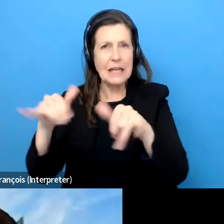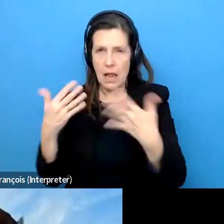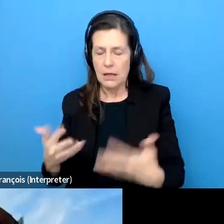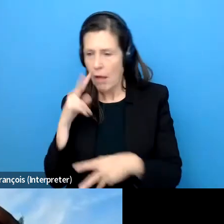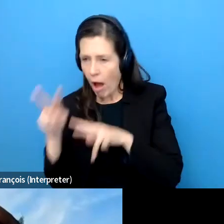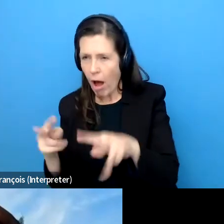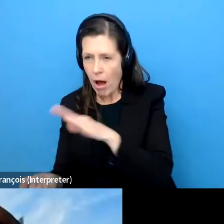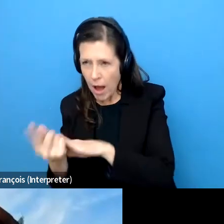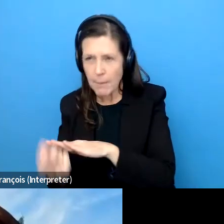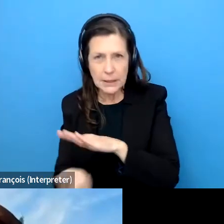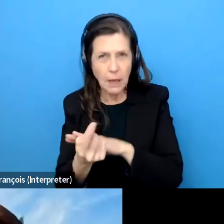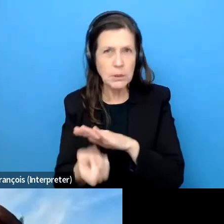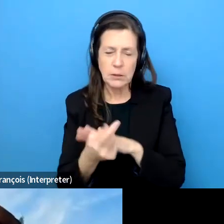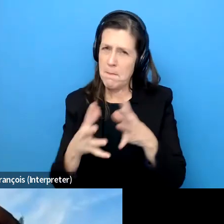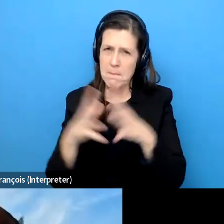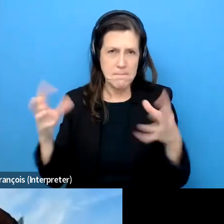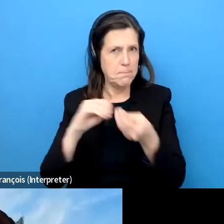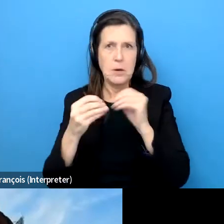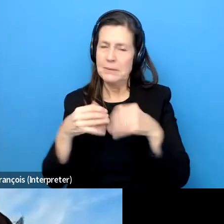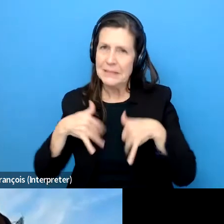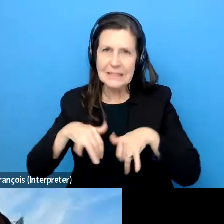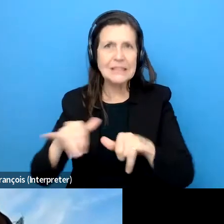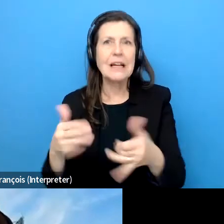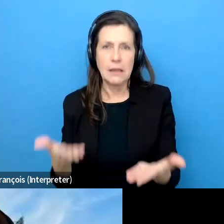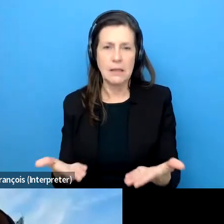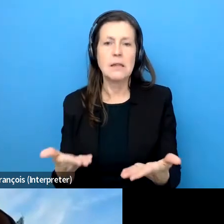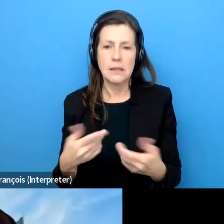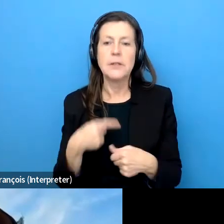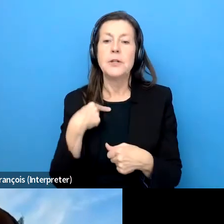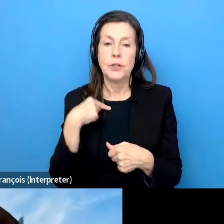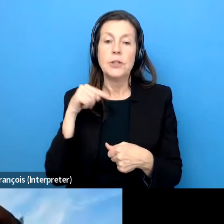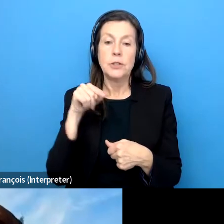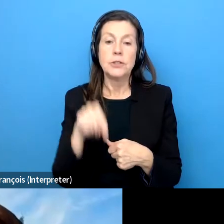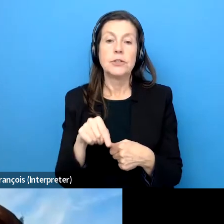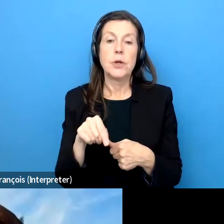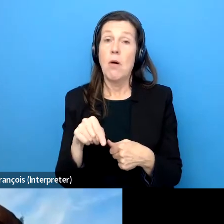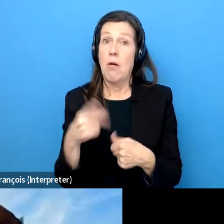It's lucrative, producing billions of euro of profit every year.